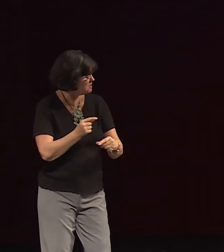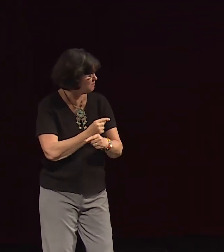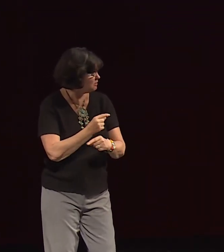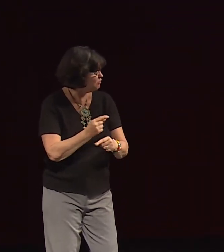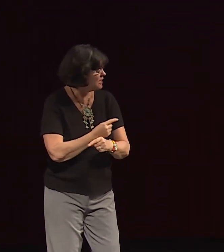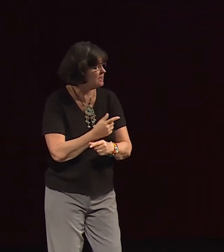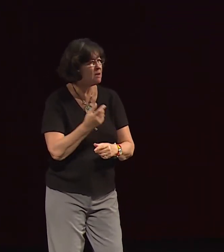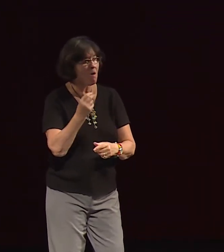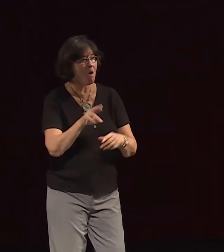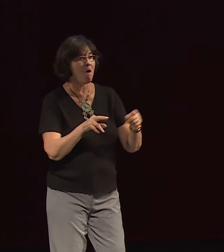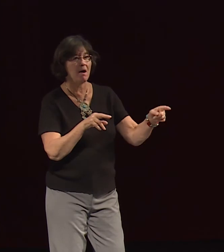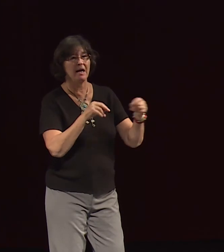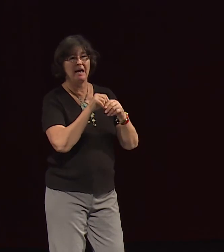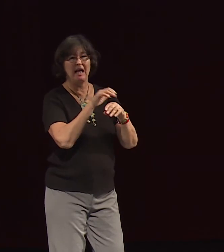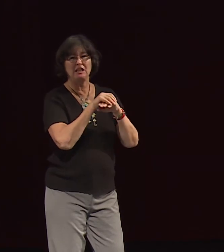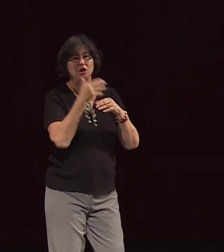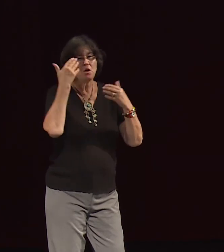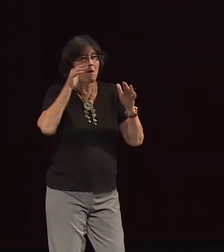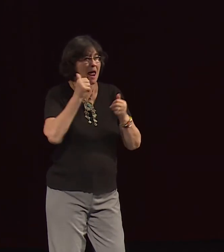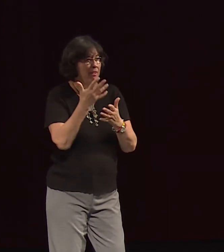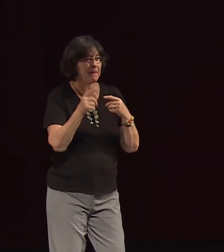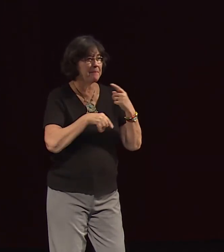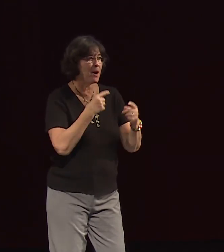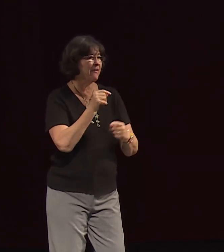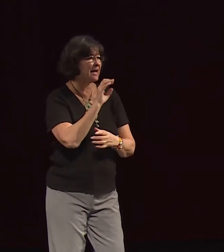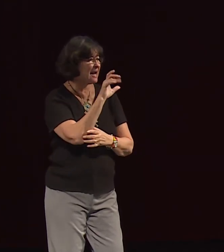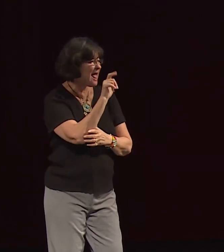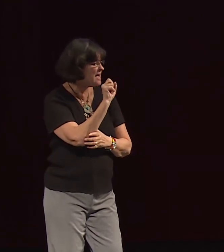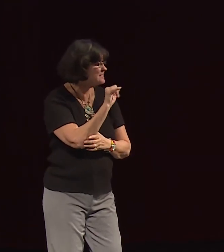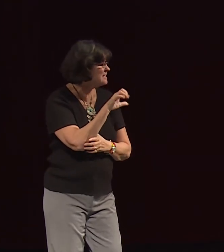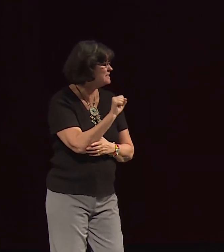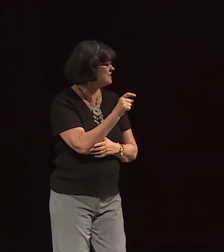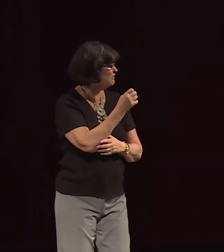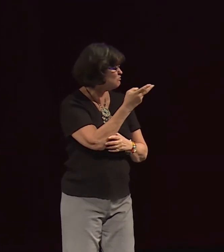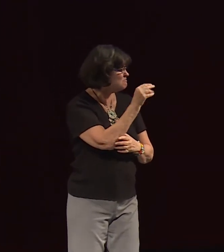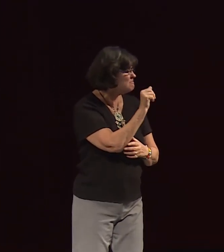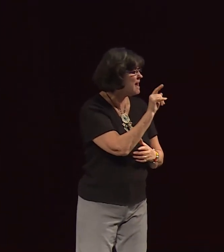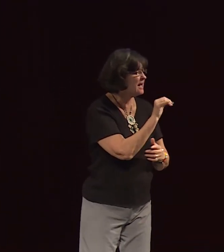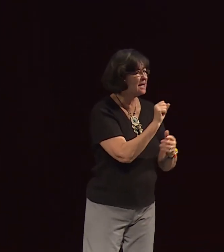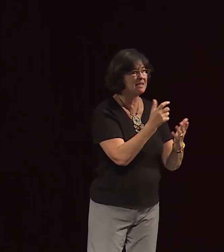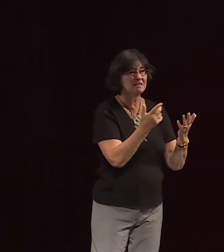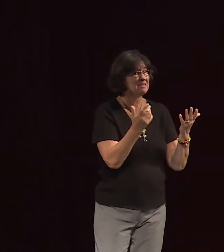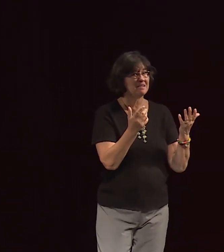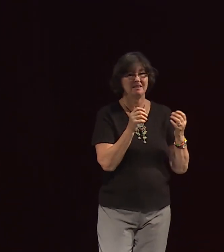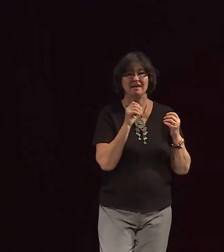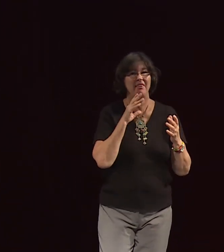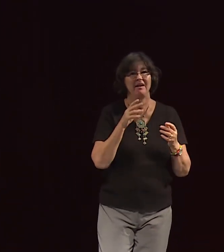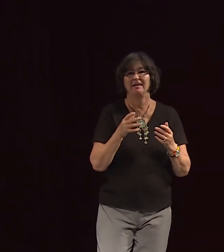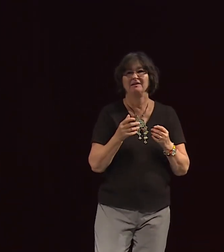and they just pass them through the grade levels, and unfortunately, they arrive to NTID or other colleges,